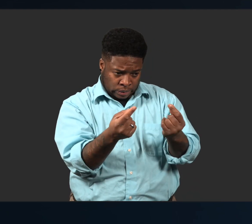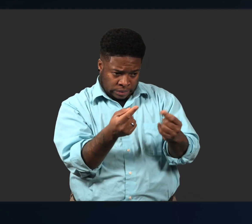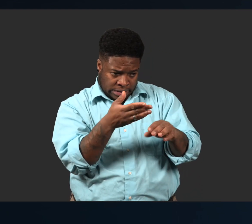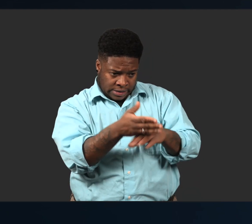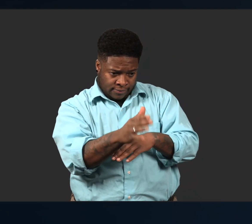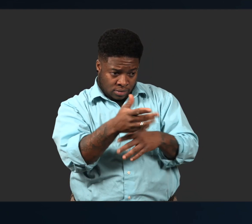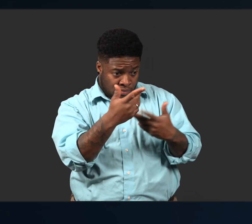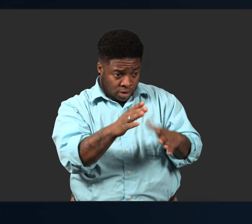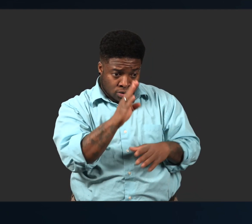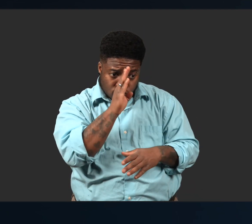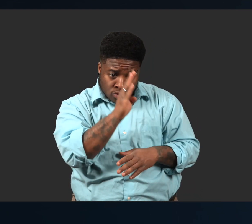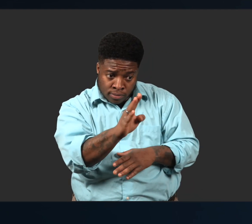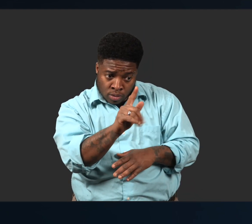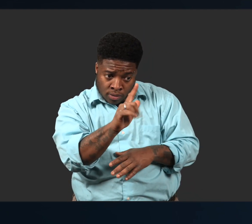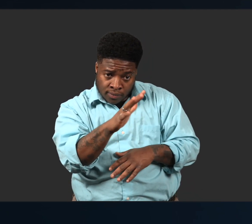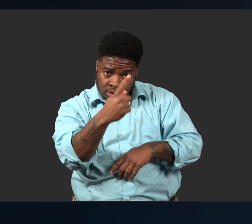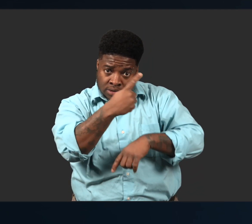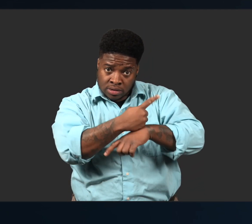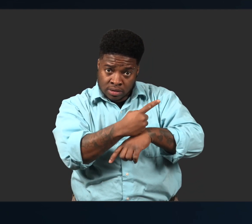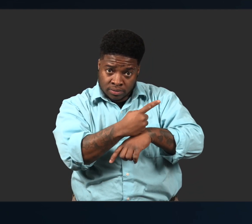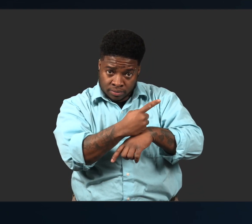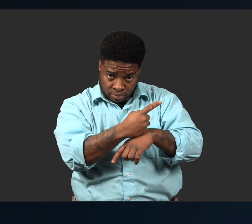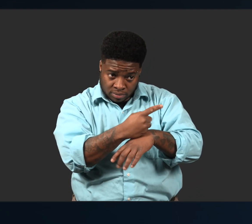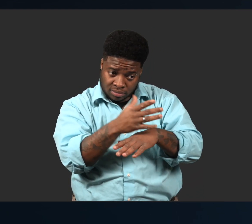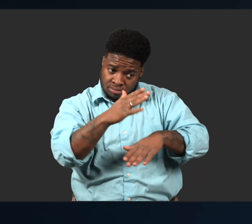Bob is asked what his next steps are, now that he's been sober for 25 days.